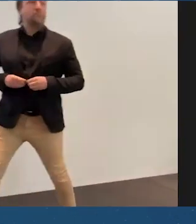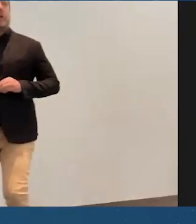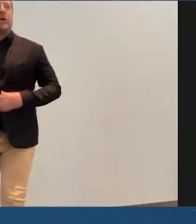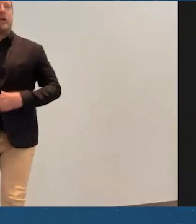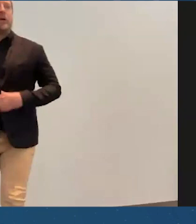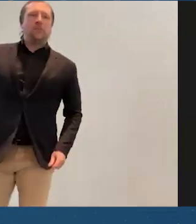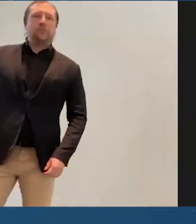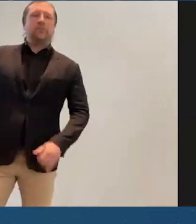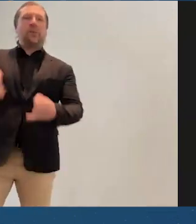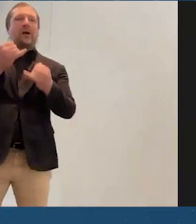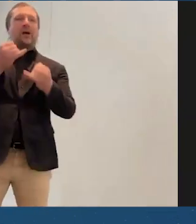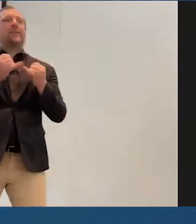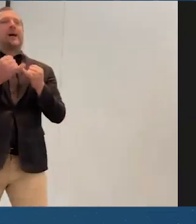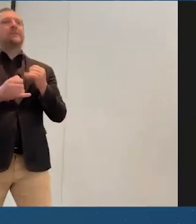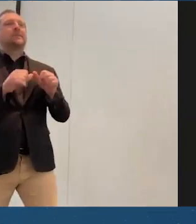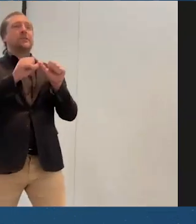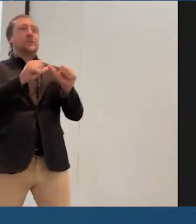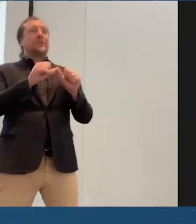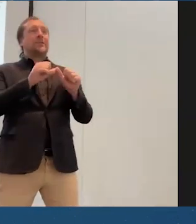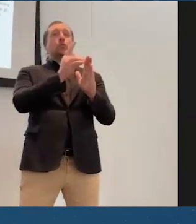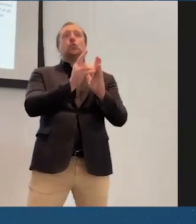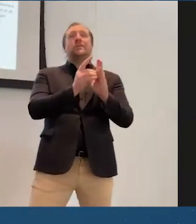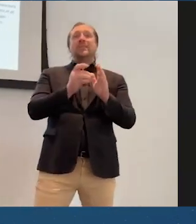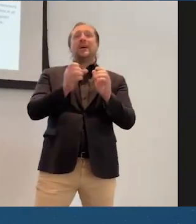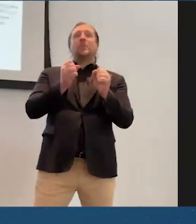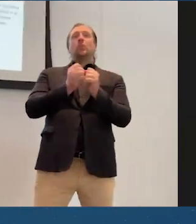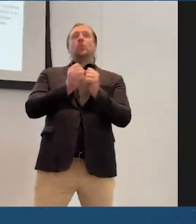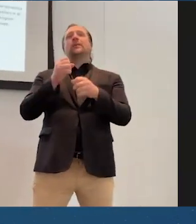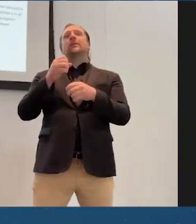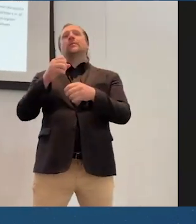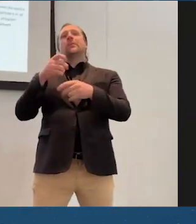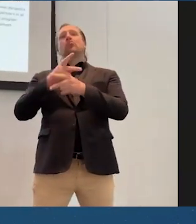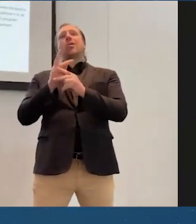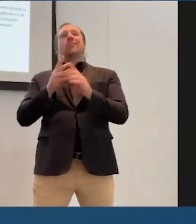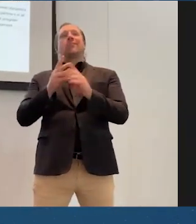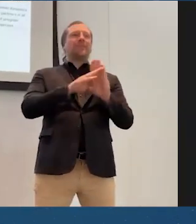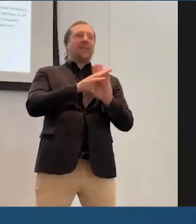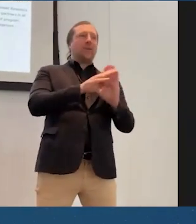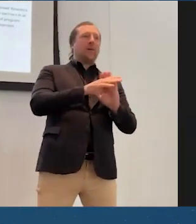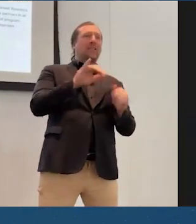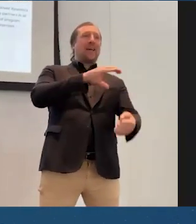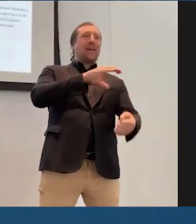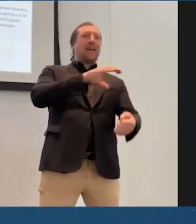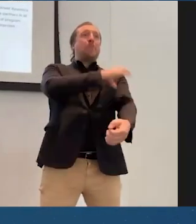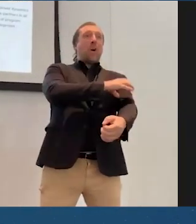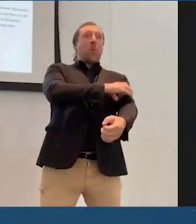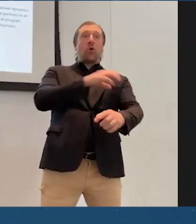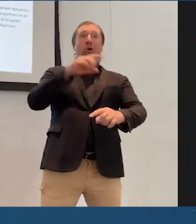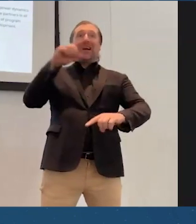so recognizing things like power dynamics. So for all of our co-designs, we actually